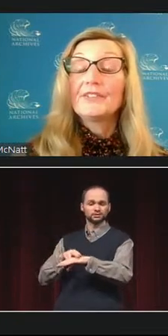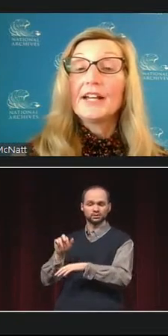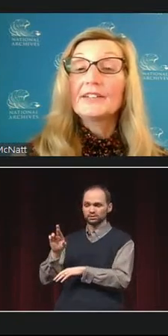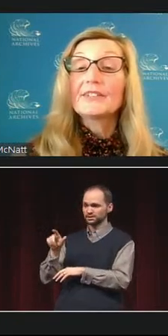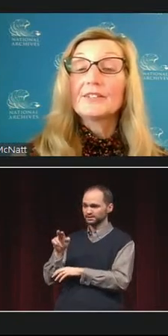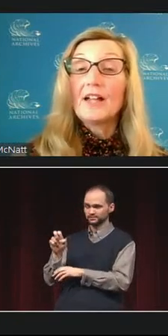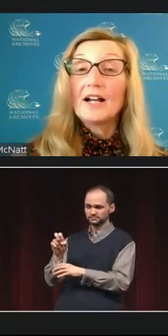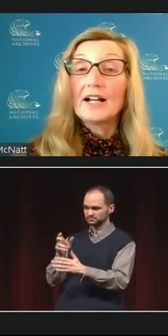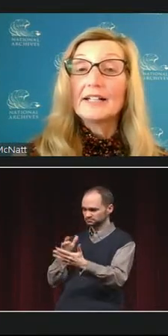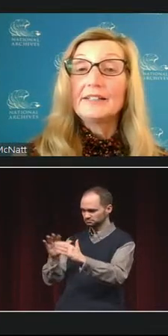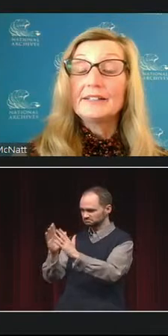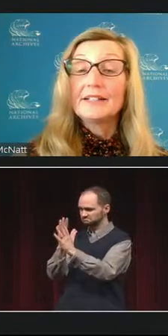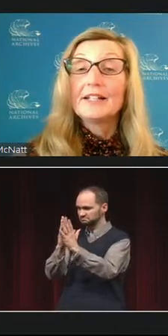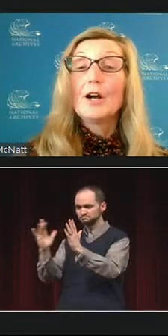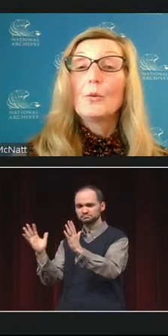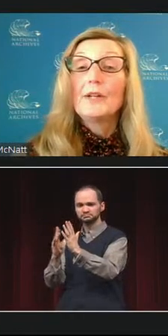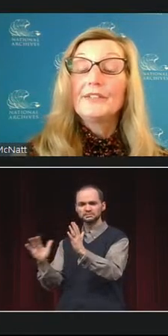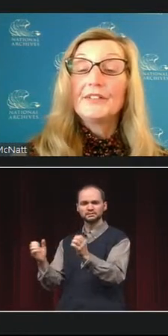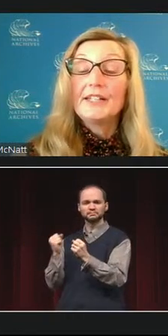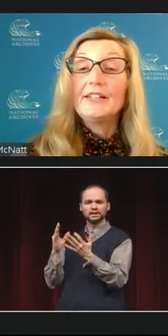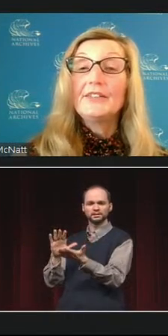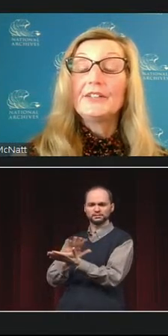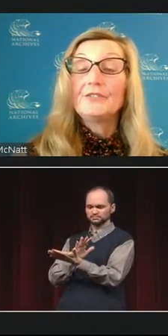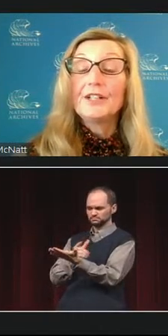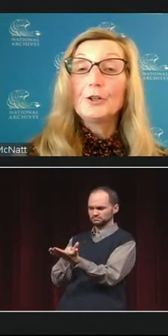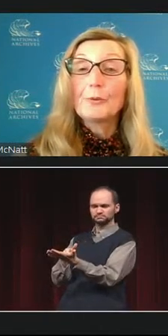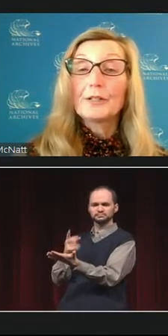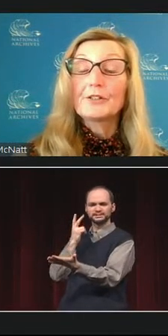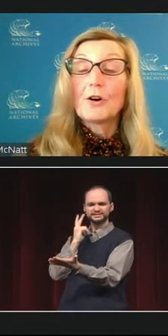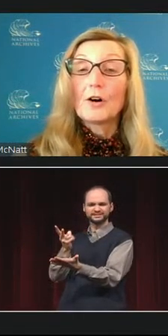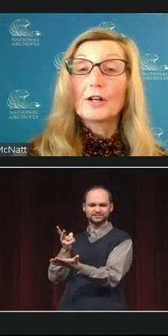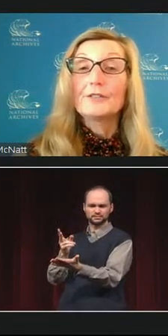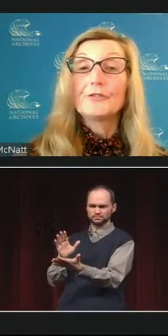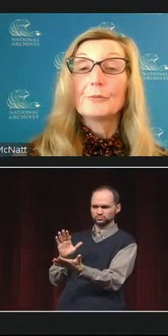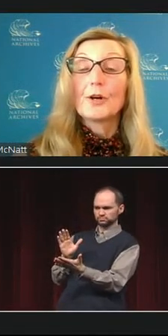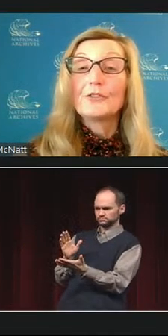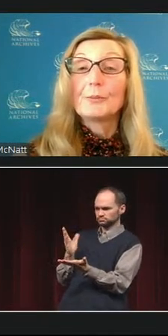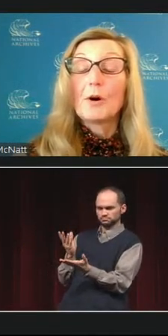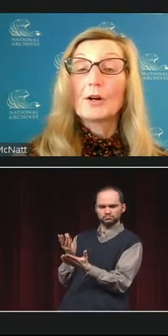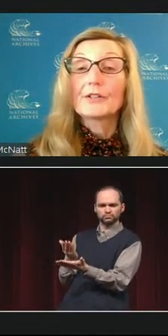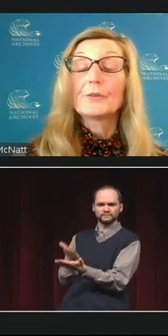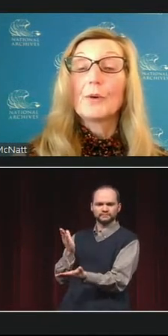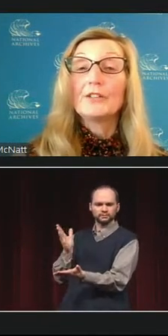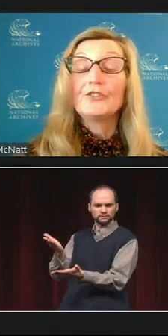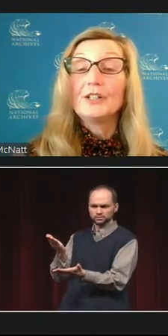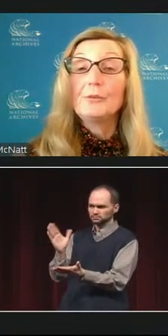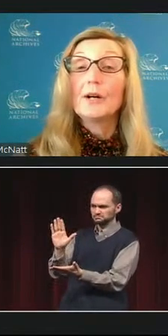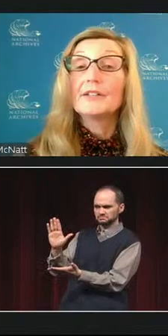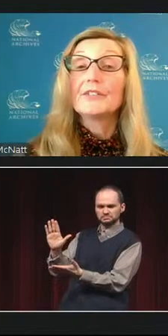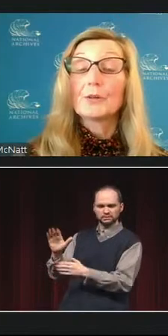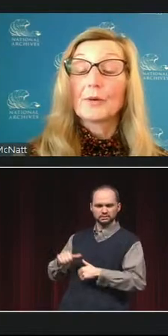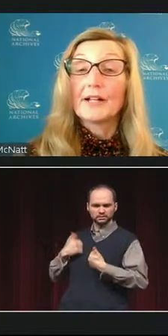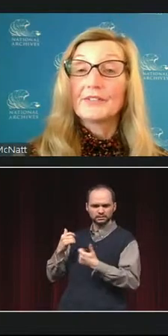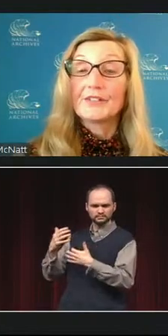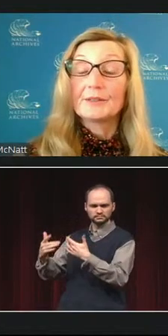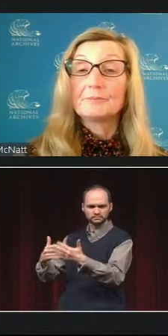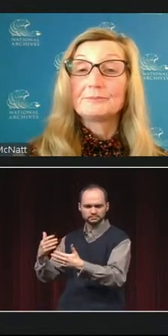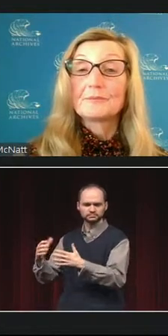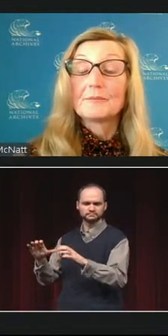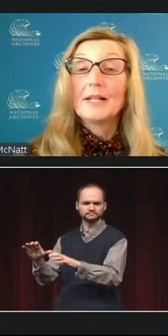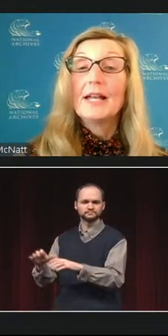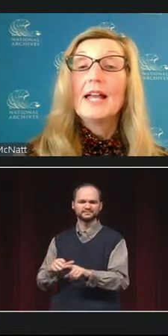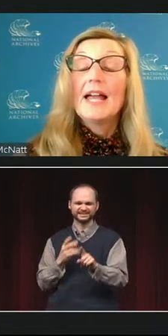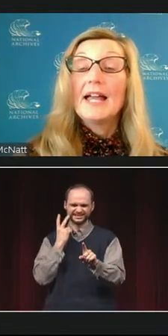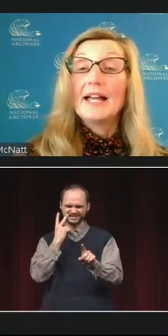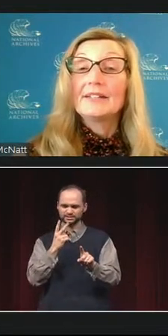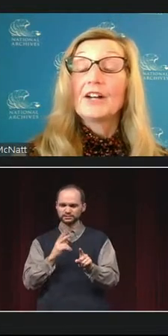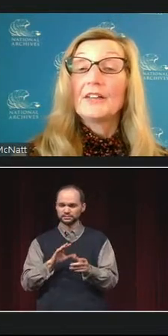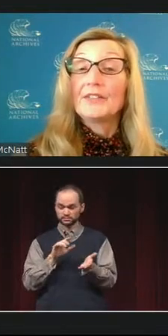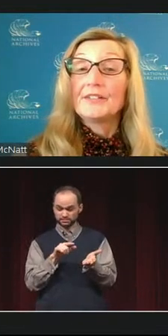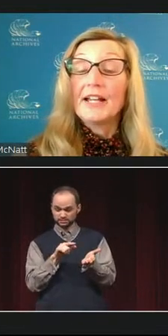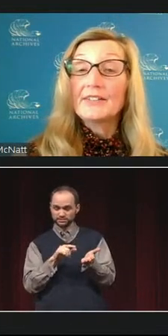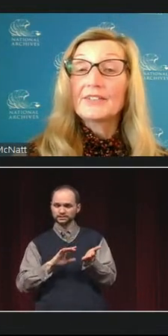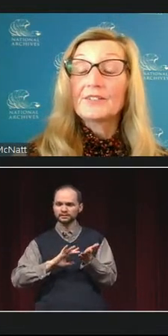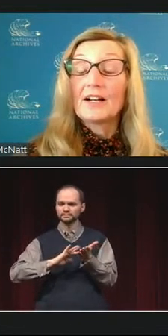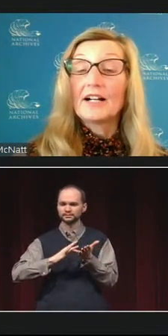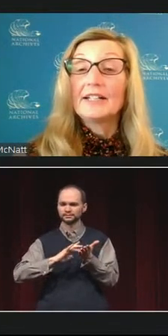next slide we see the fingerprint card from Rosa Parks when she was arrested. And on the next slide